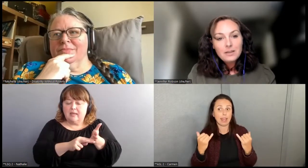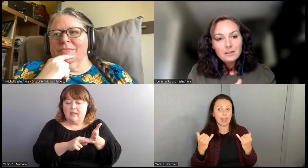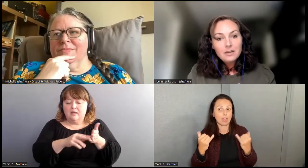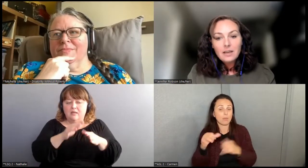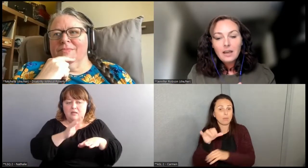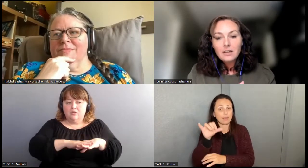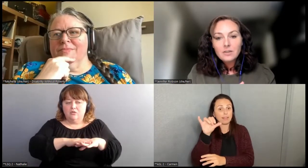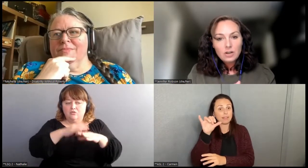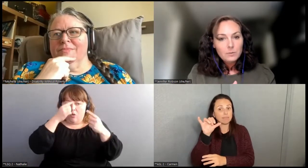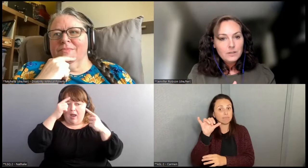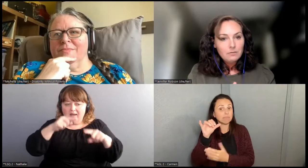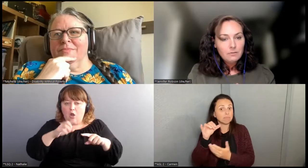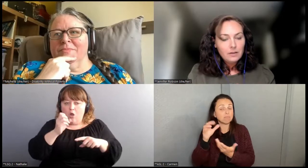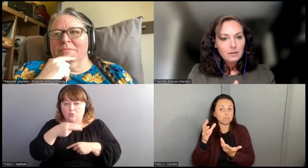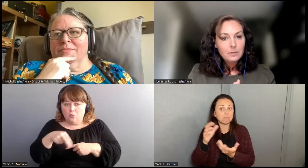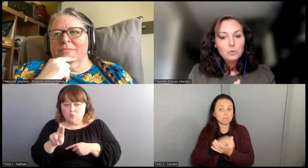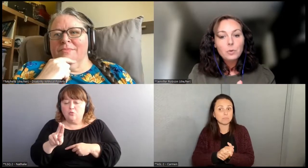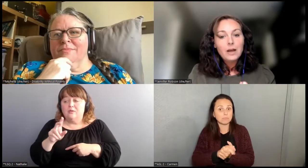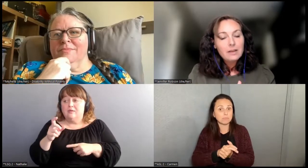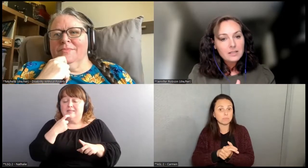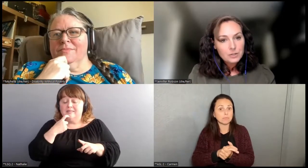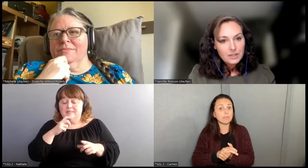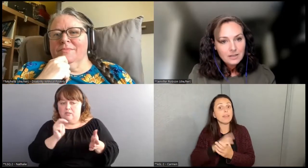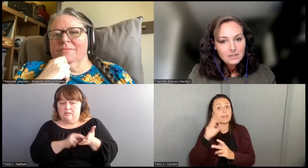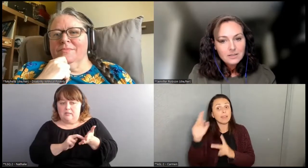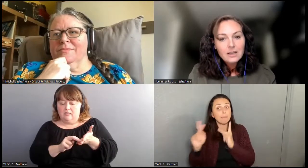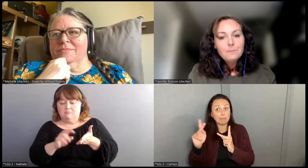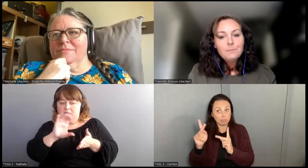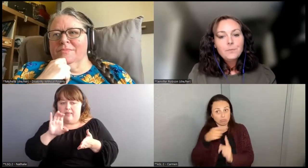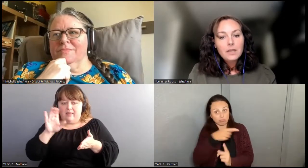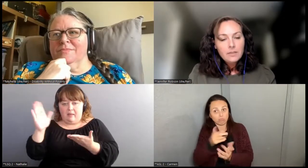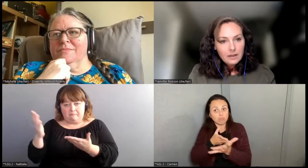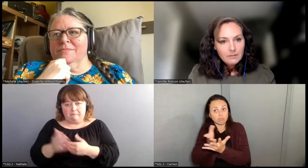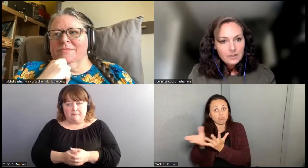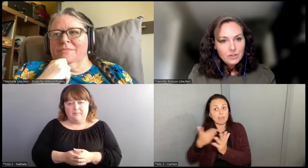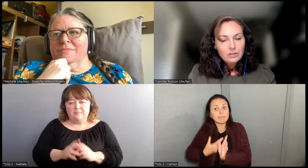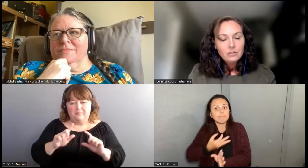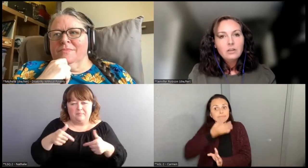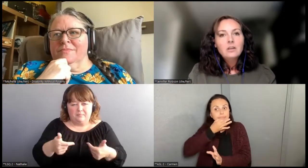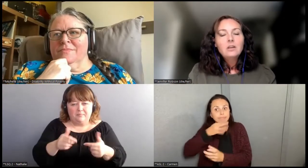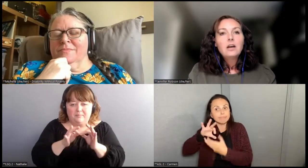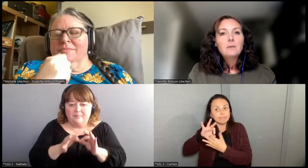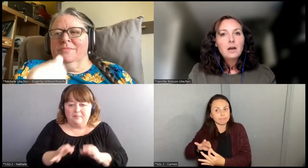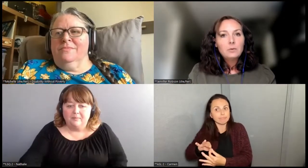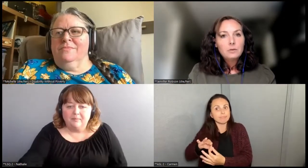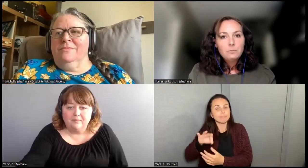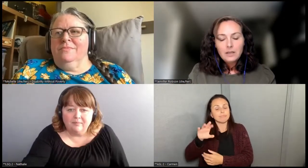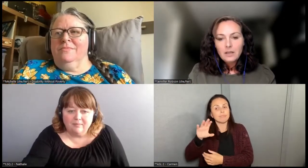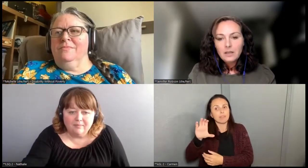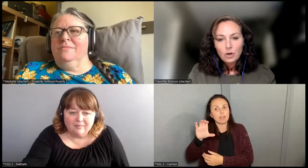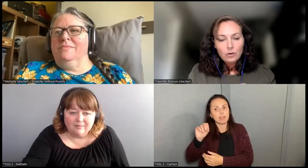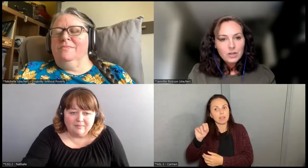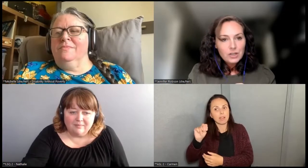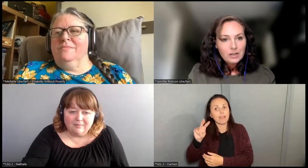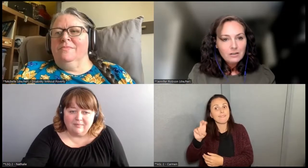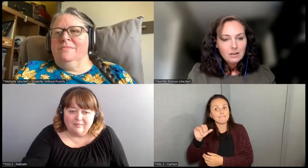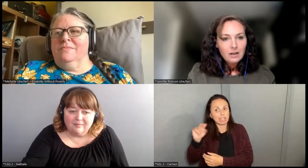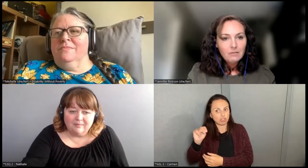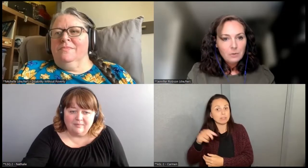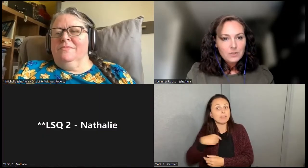IN TERMS OF -- PEOPLE WHO HAVE EXPERTISE IN THE CONVENTION, I WOULD BE ENCOURAGING FOLKS